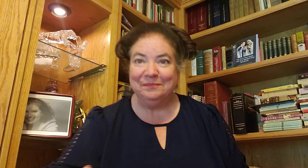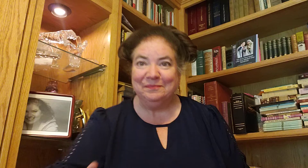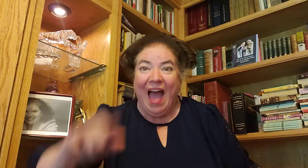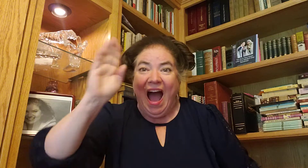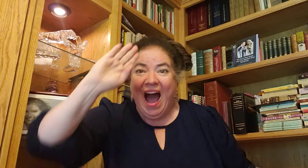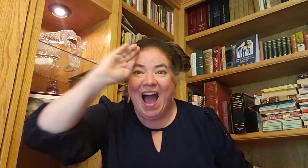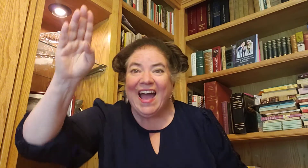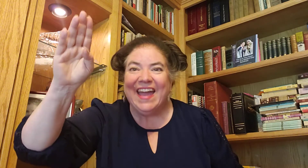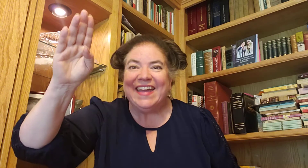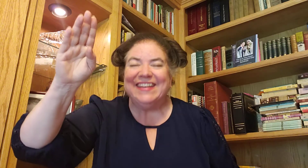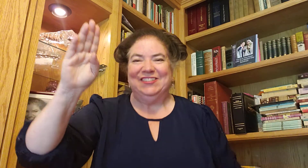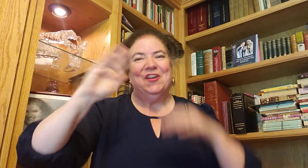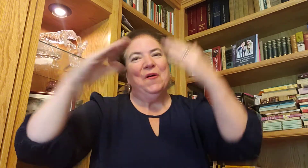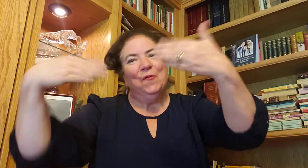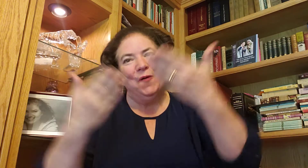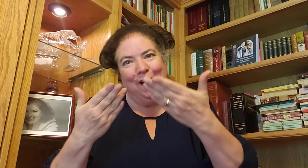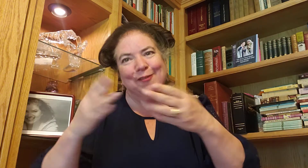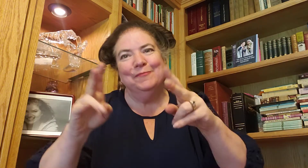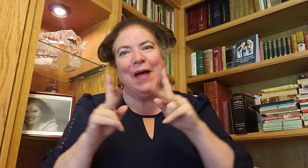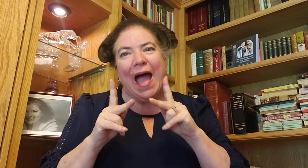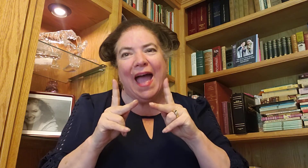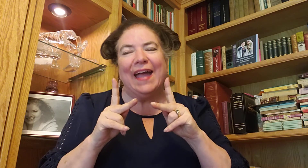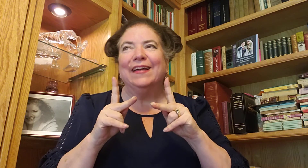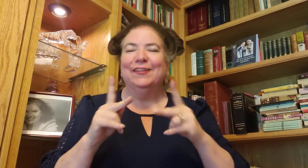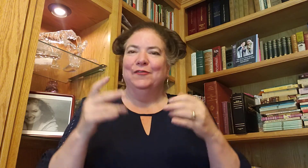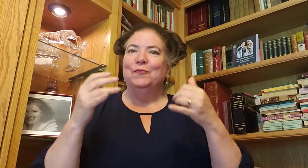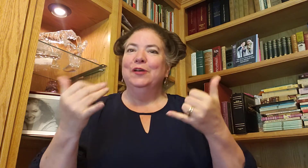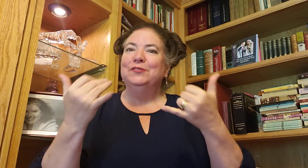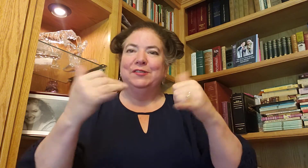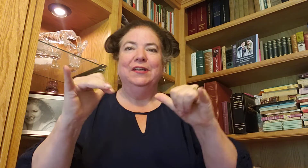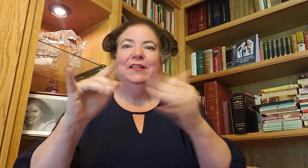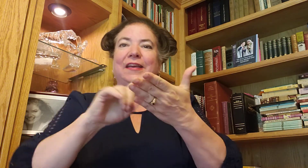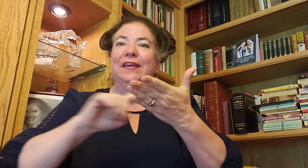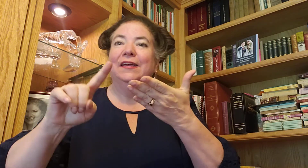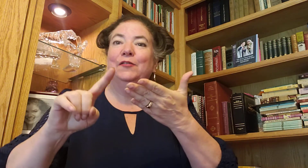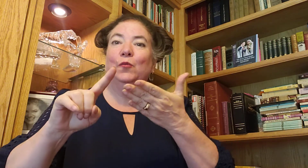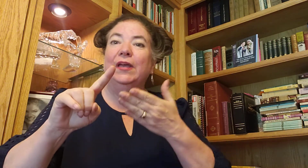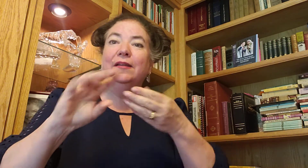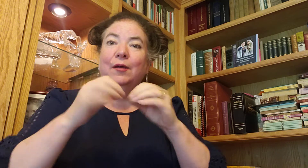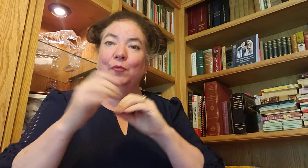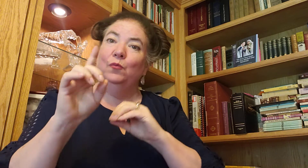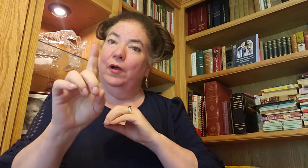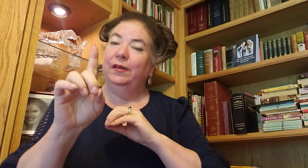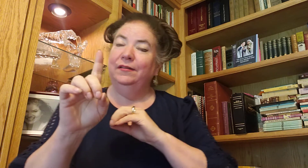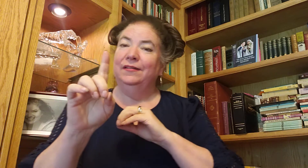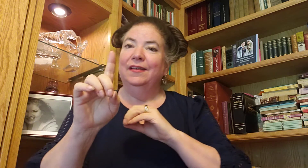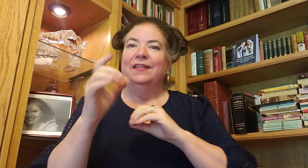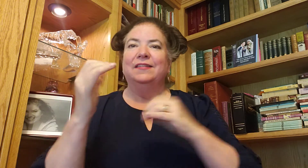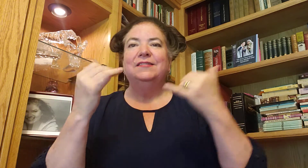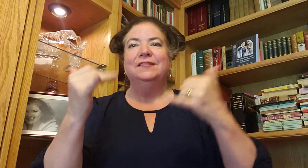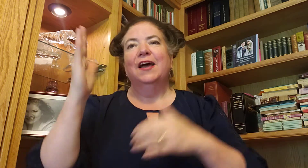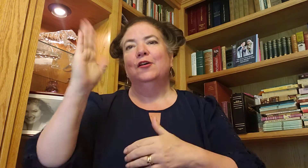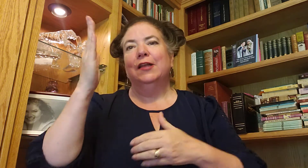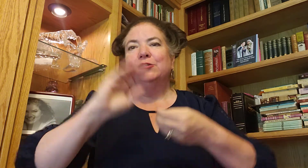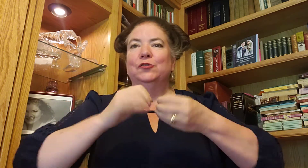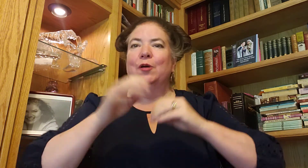Hi! Welcome back! We're still in week number one. This is now lecture number